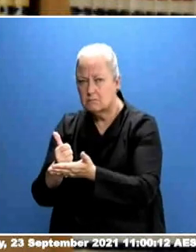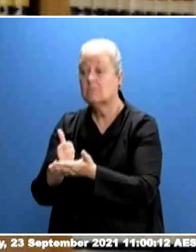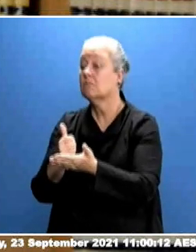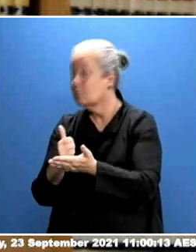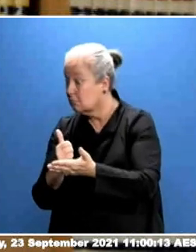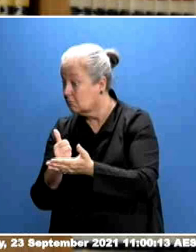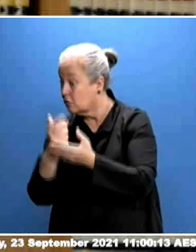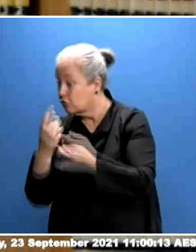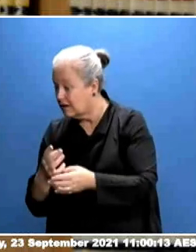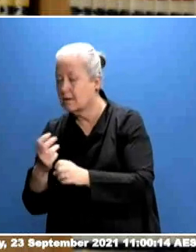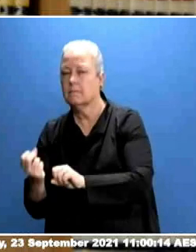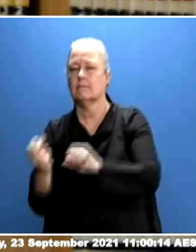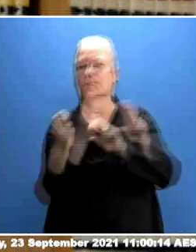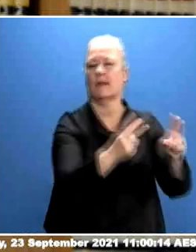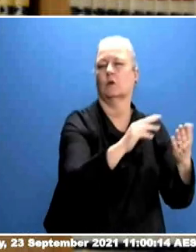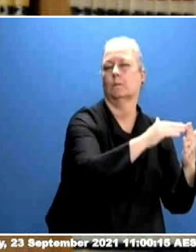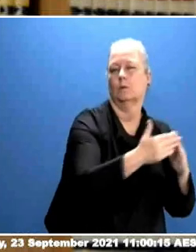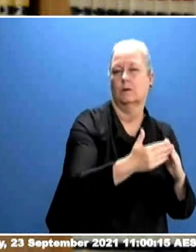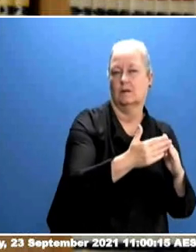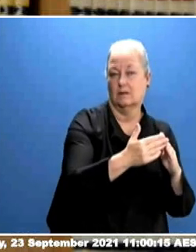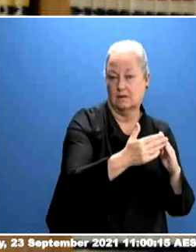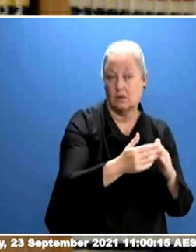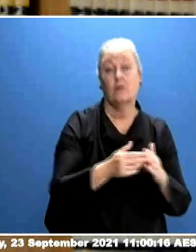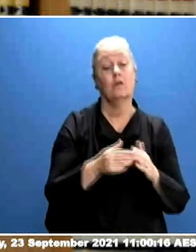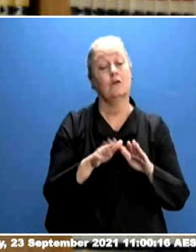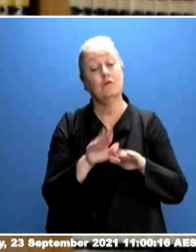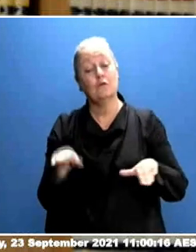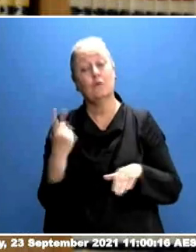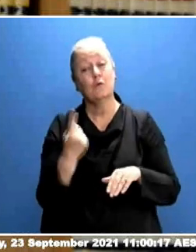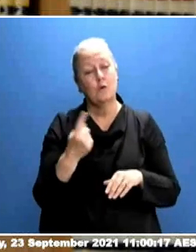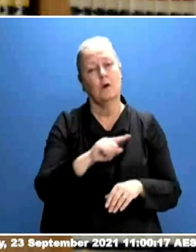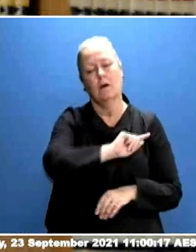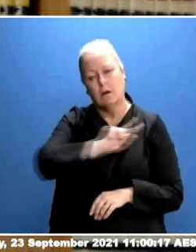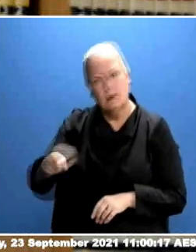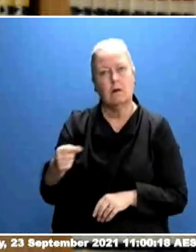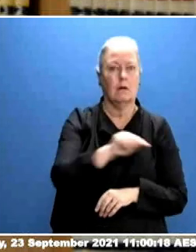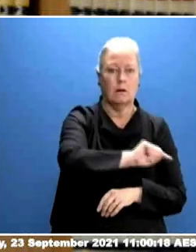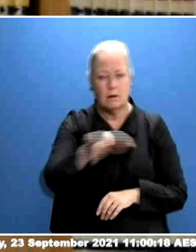and I think that when we look at the children who return to our service numerous times they are already spending